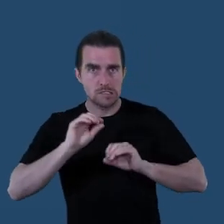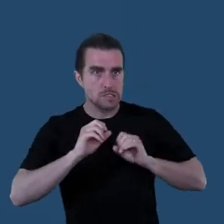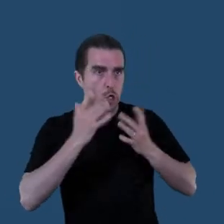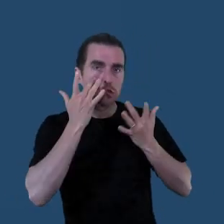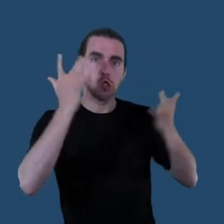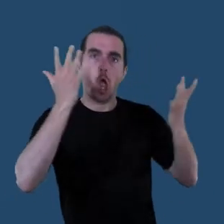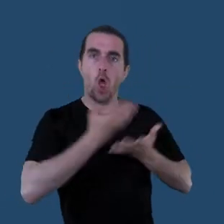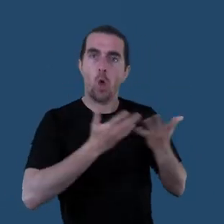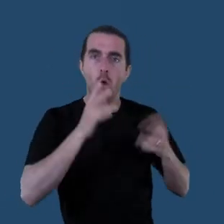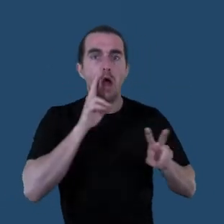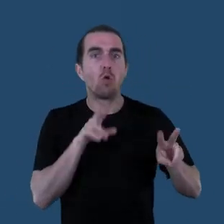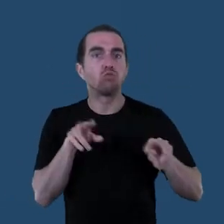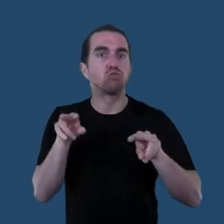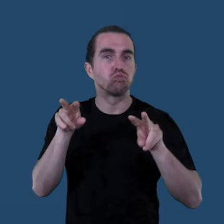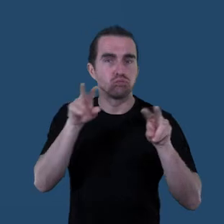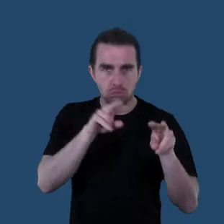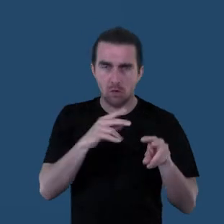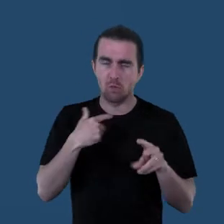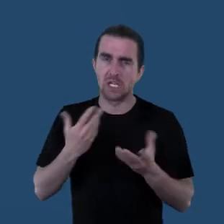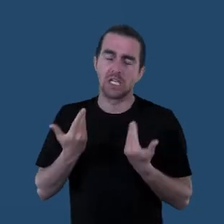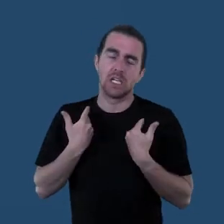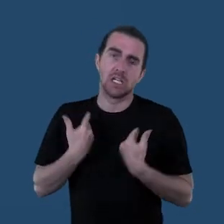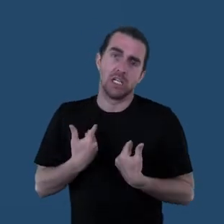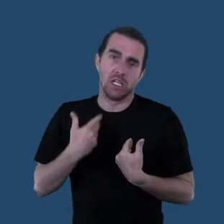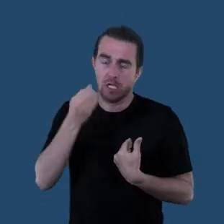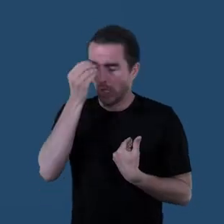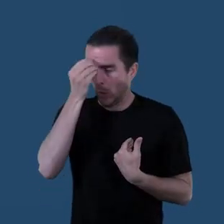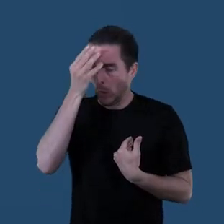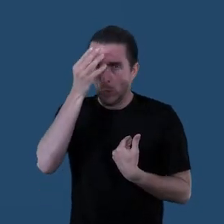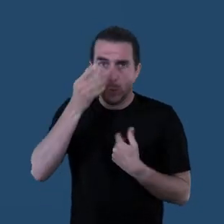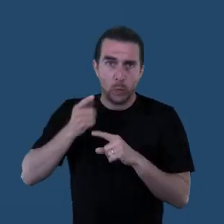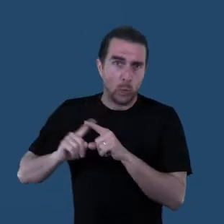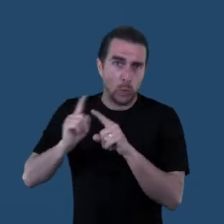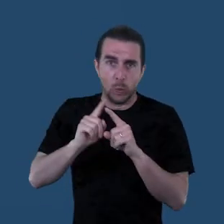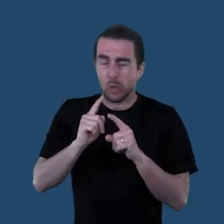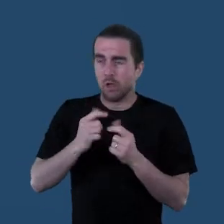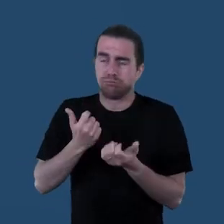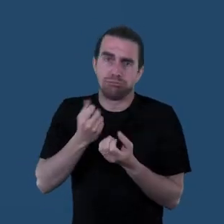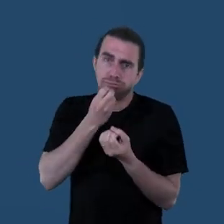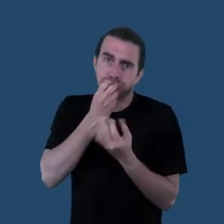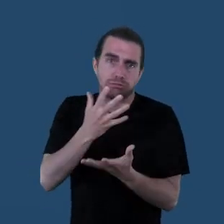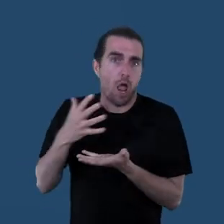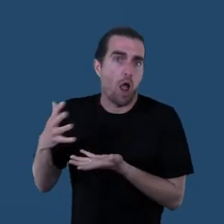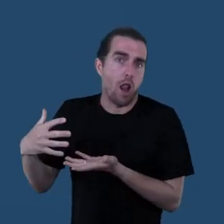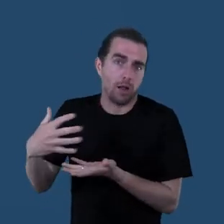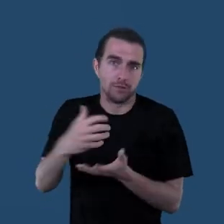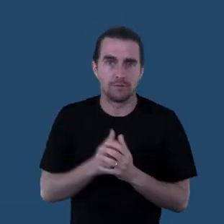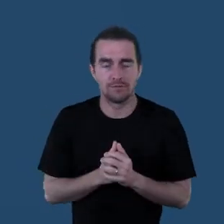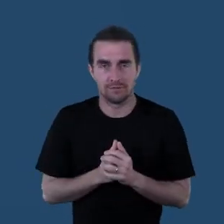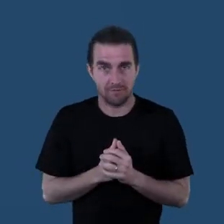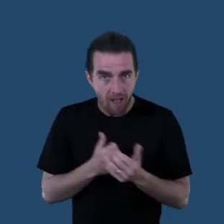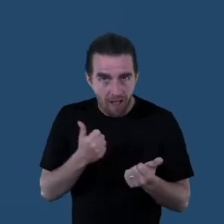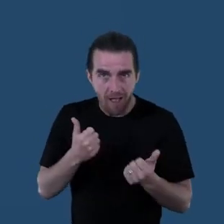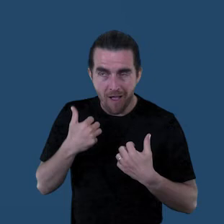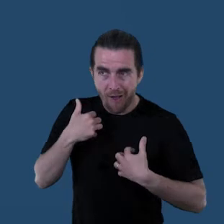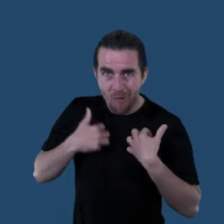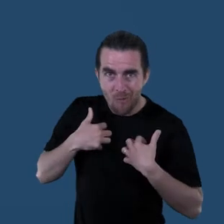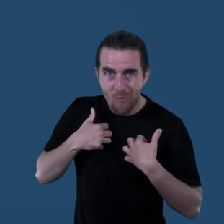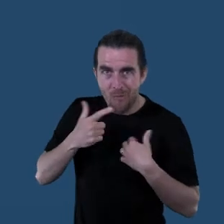gets published in scientific papers, and actually enriches our knowledge of the natural world. It's a fantastic collection. So it's a very exciting place to work